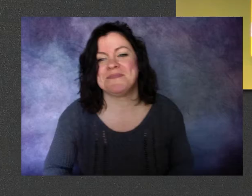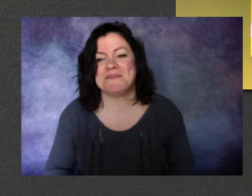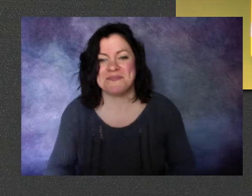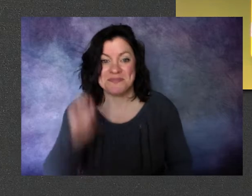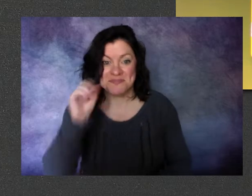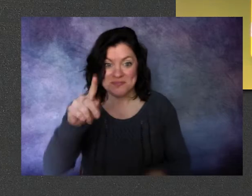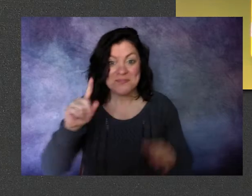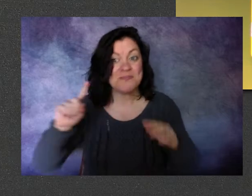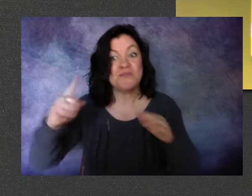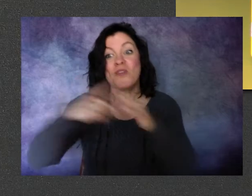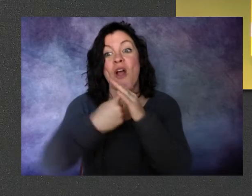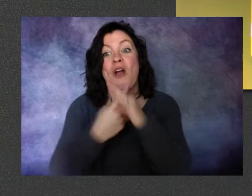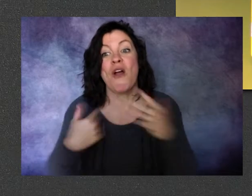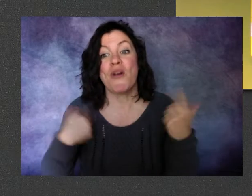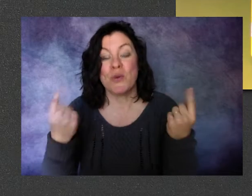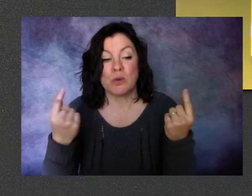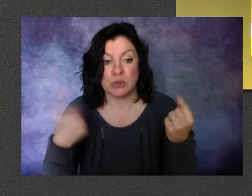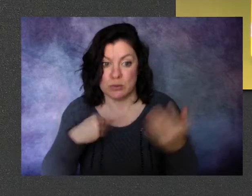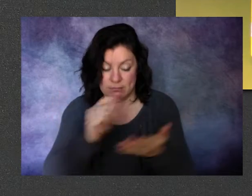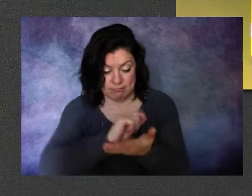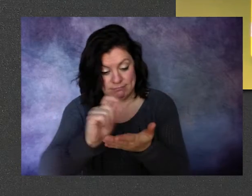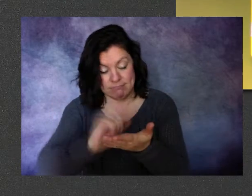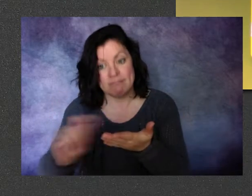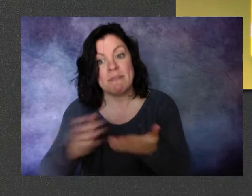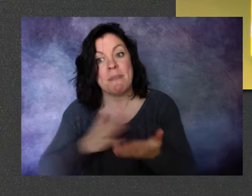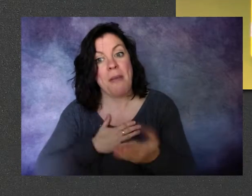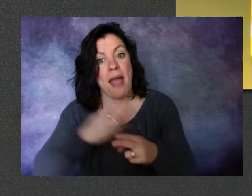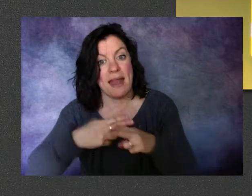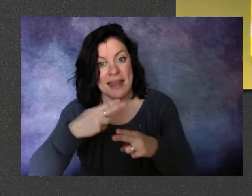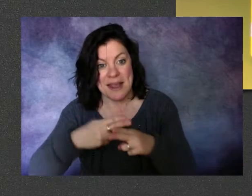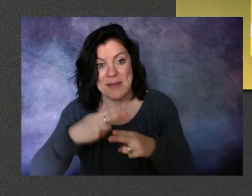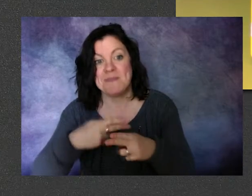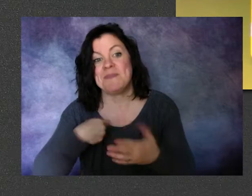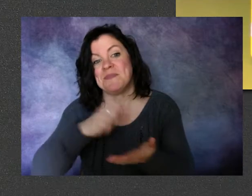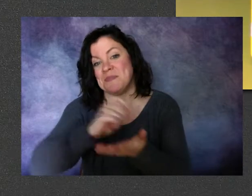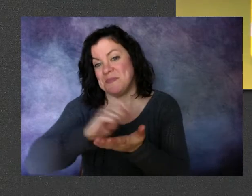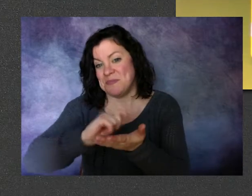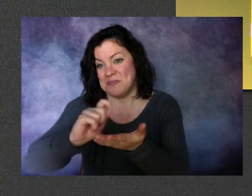So the first thing I'm gonna do, I want to write my name on the hat.